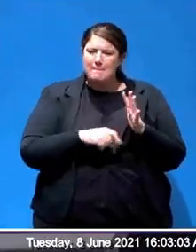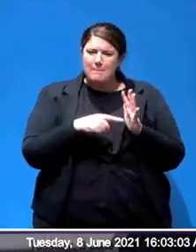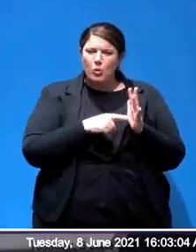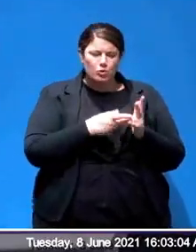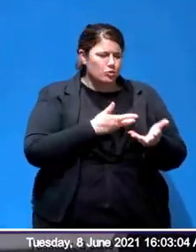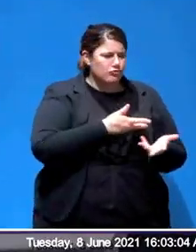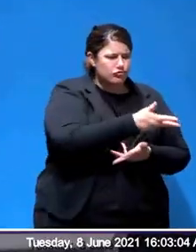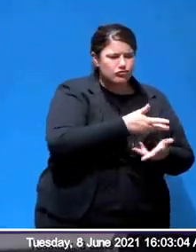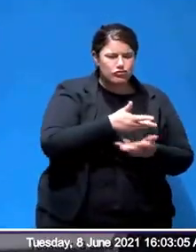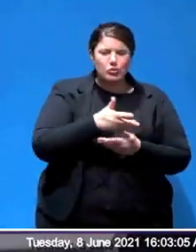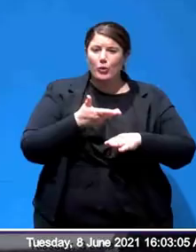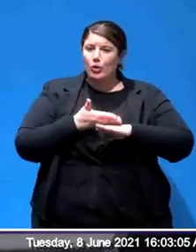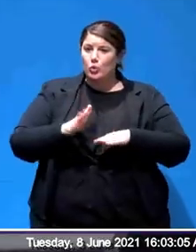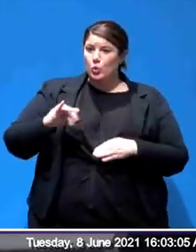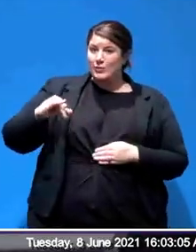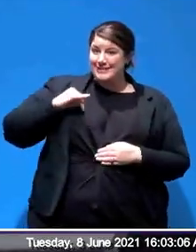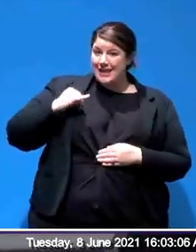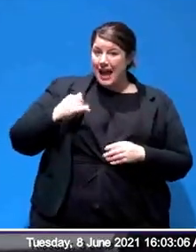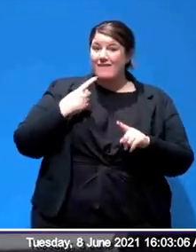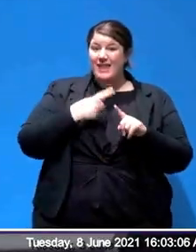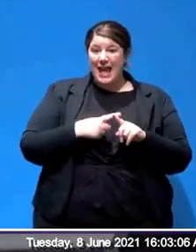existing staff, but I'll talk about existing staff in a second if that's okay.